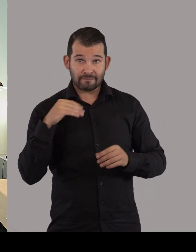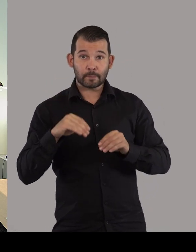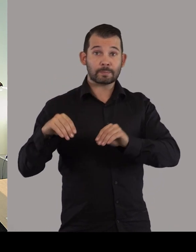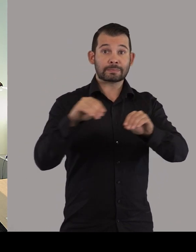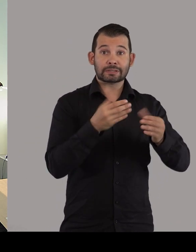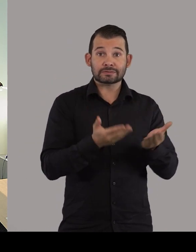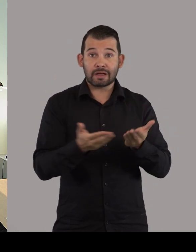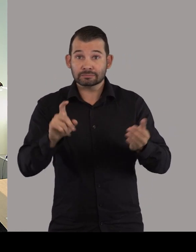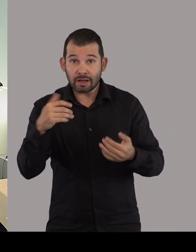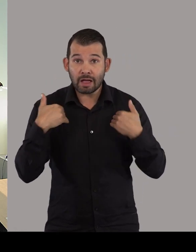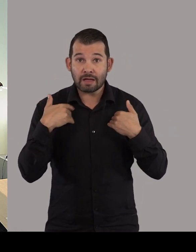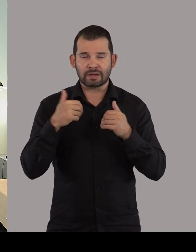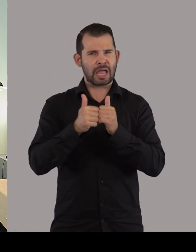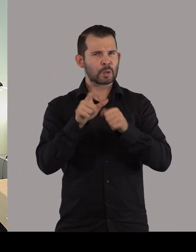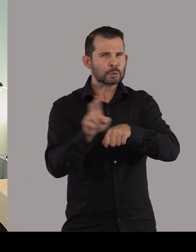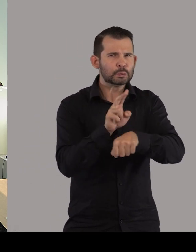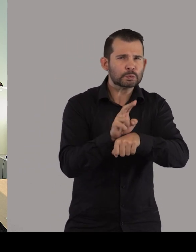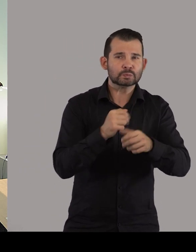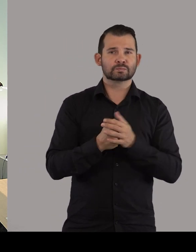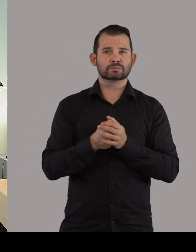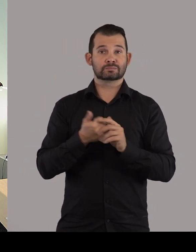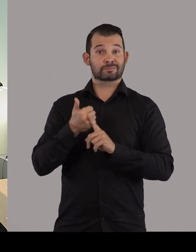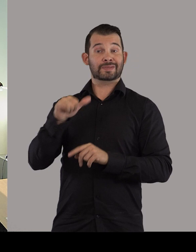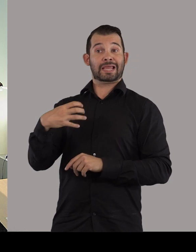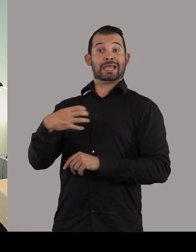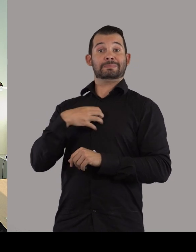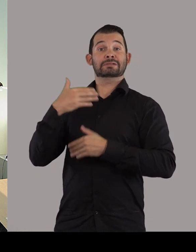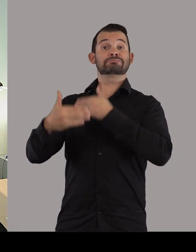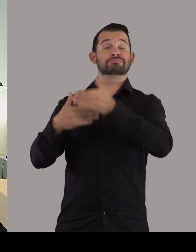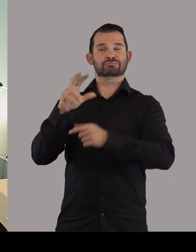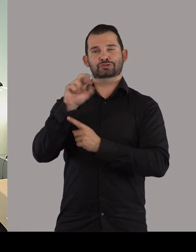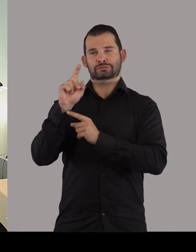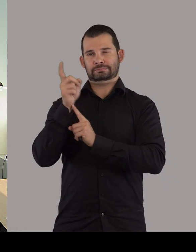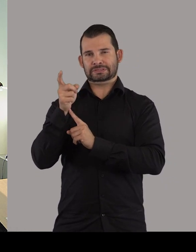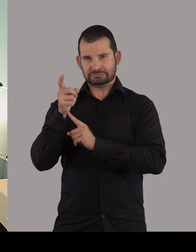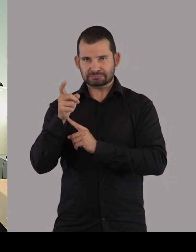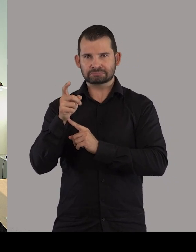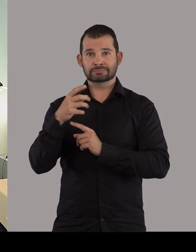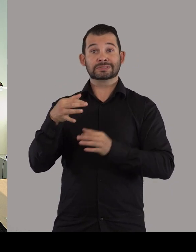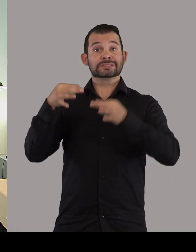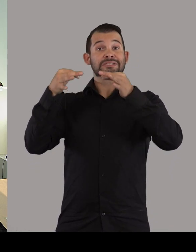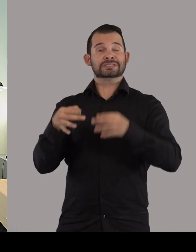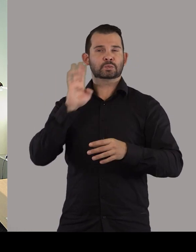The appeal lasts 30 minutes. A decision will be provided in writing by the TTC